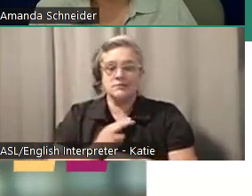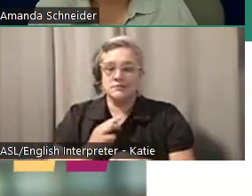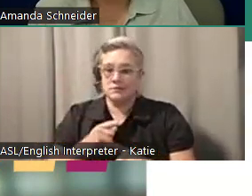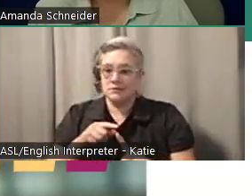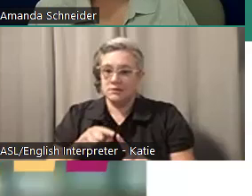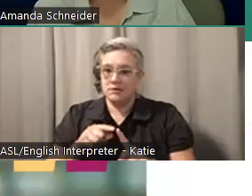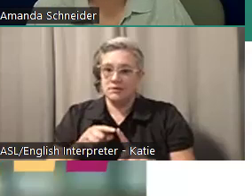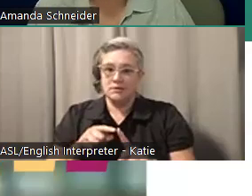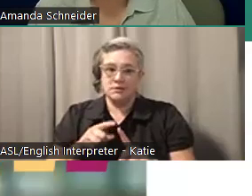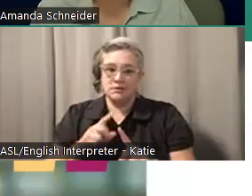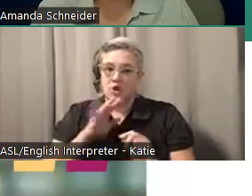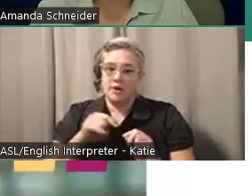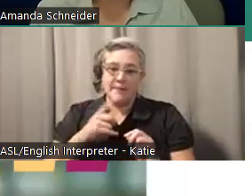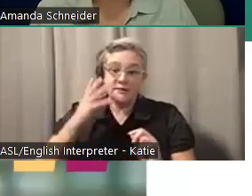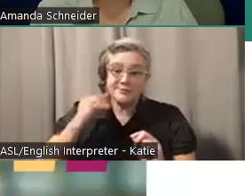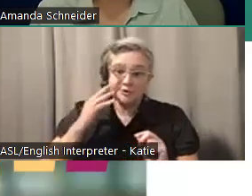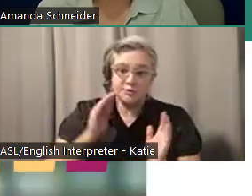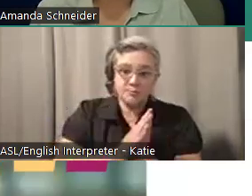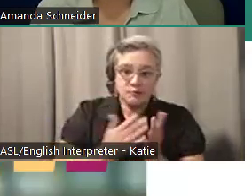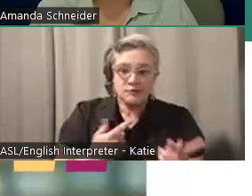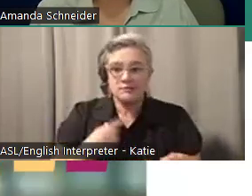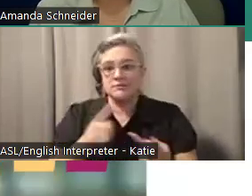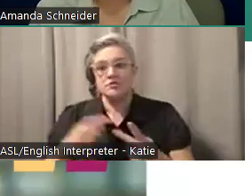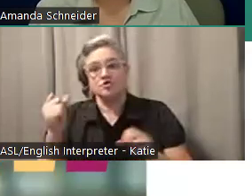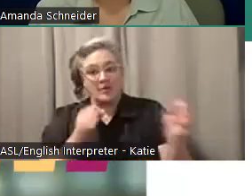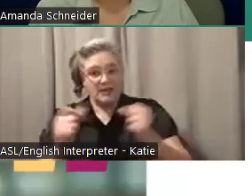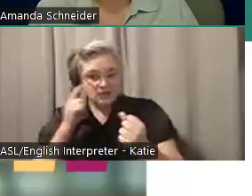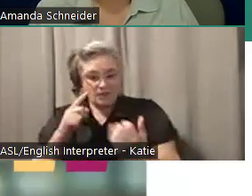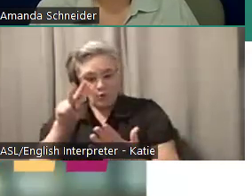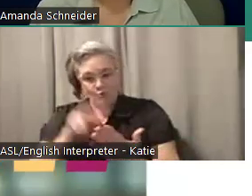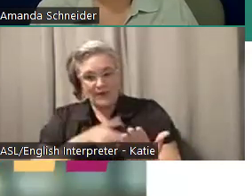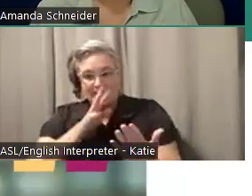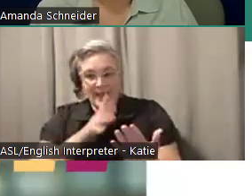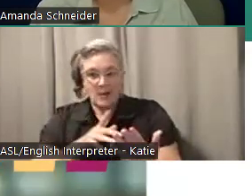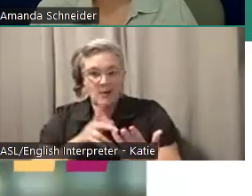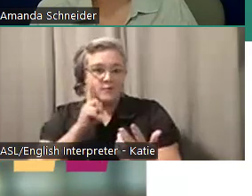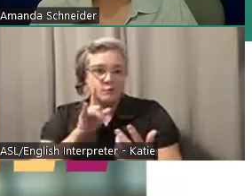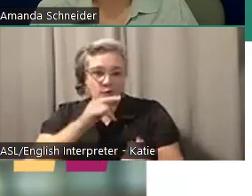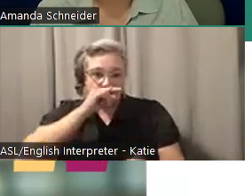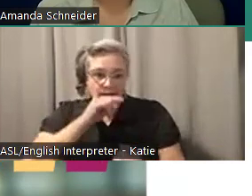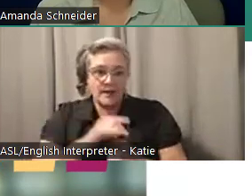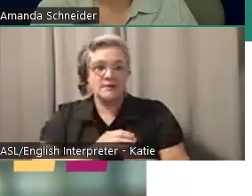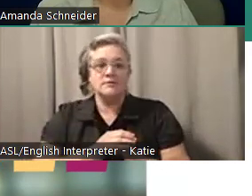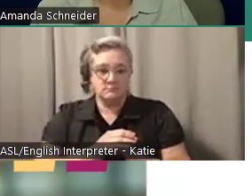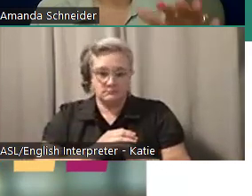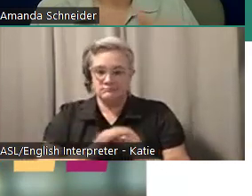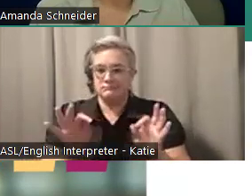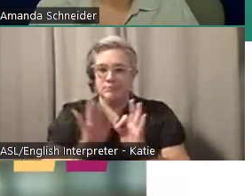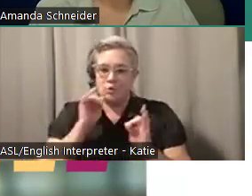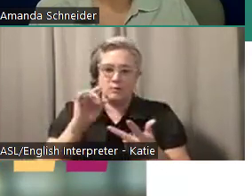stuff about the experience books, strategies to read aloud, um, to your child, so I want to make sure to mention those as well.